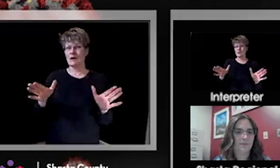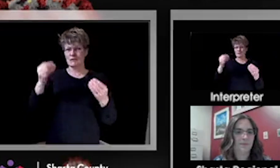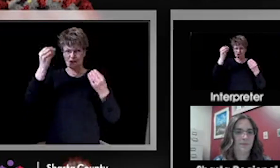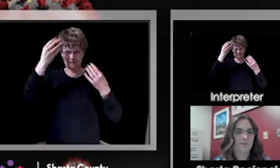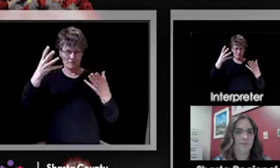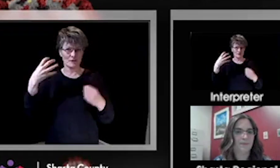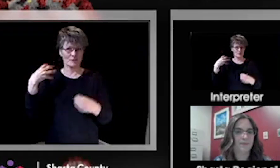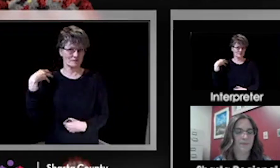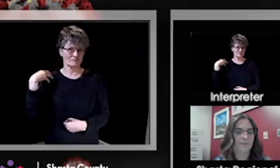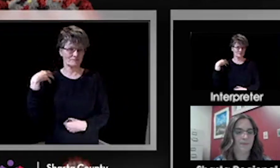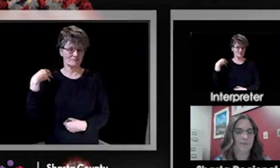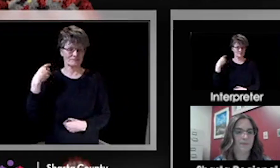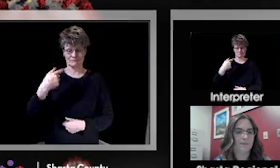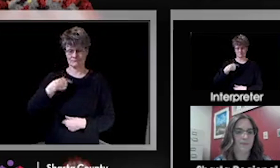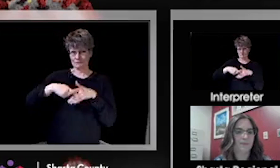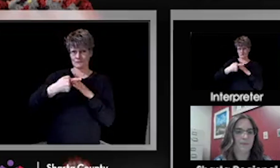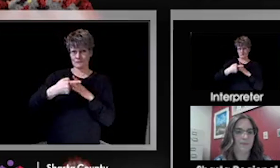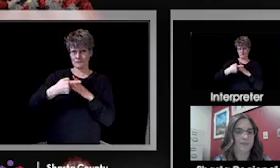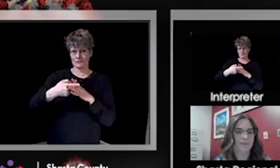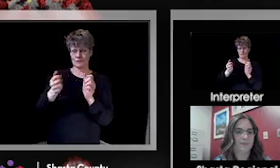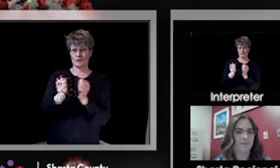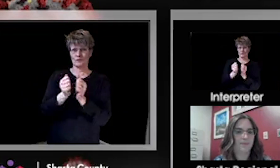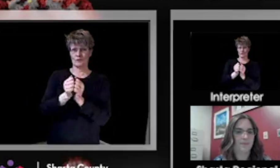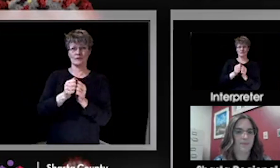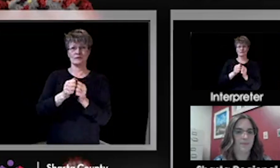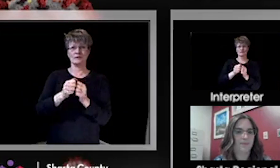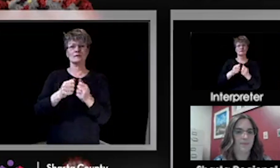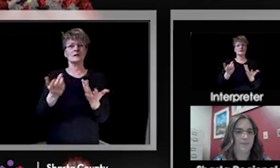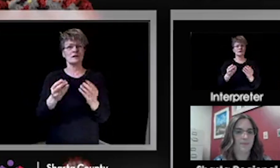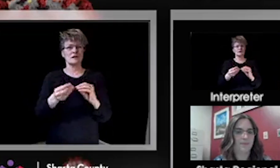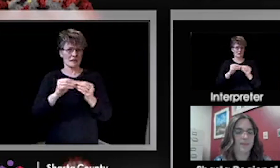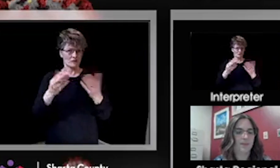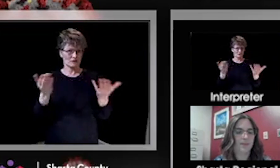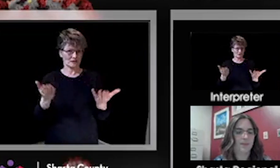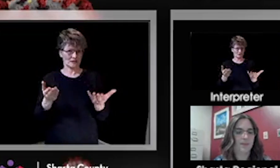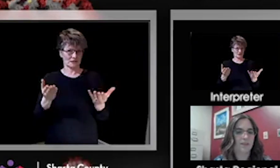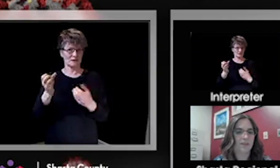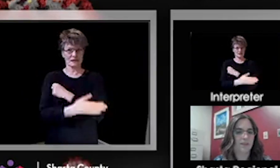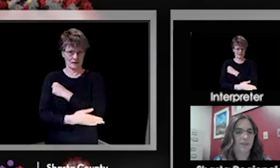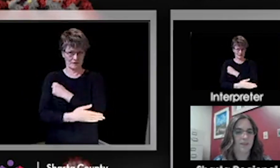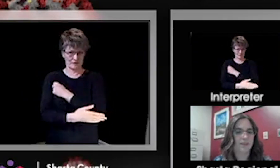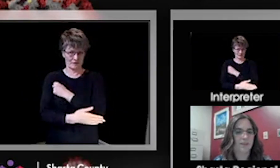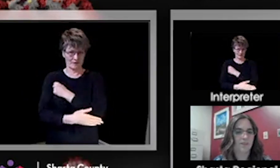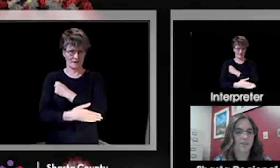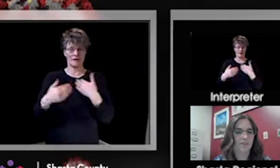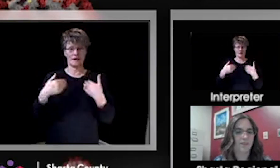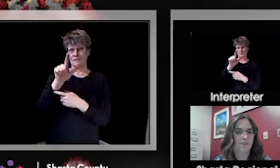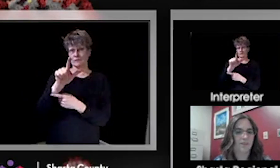as we often do, with a run down on our numbers. As of today, we have 26 confirmed cases, including